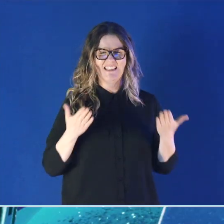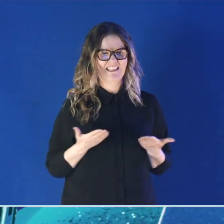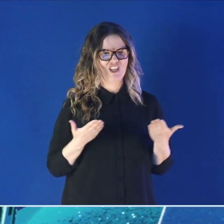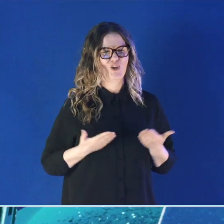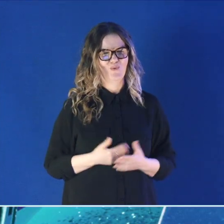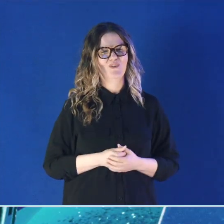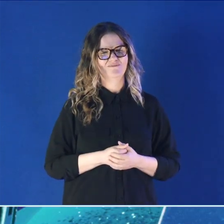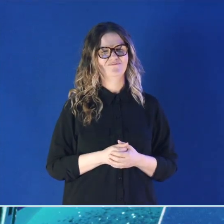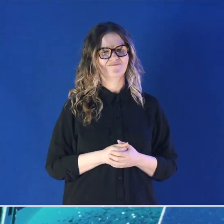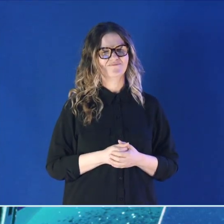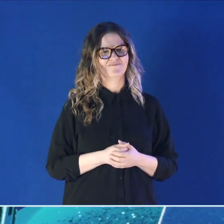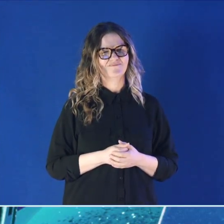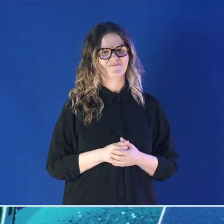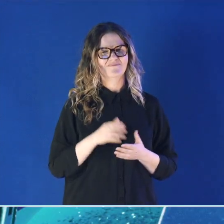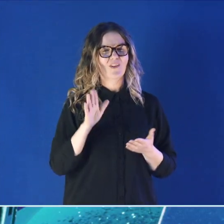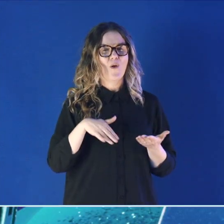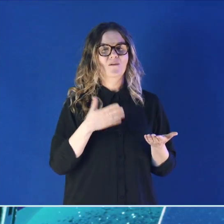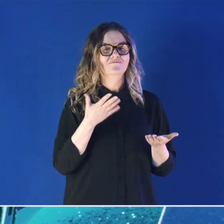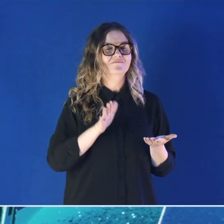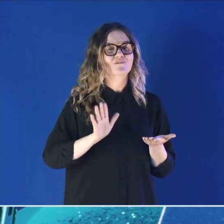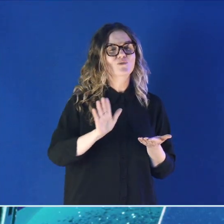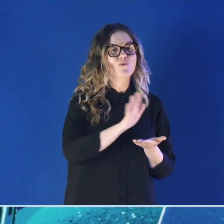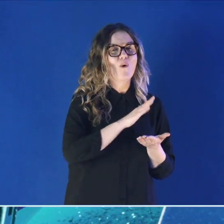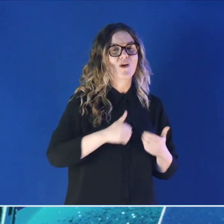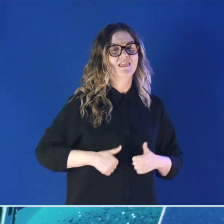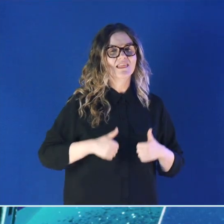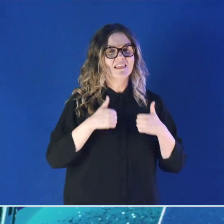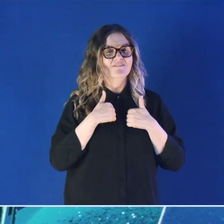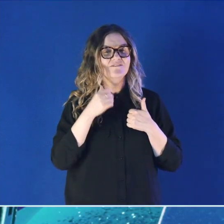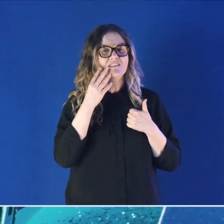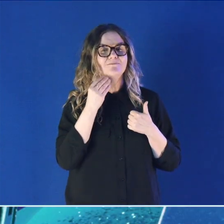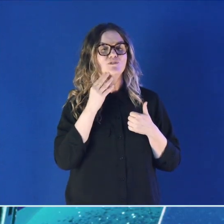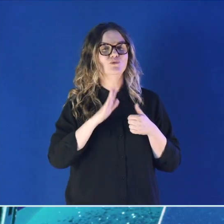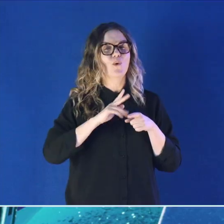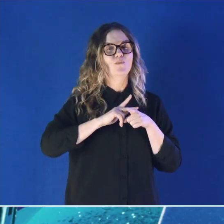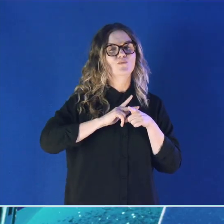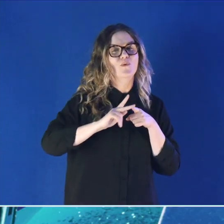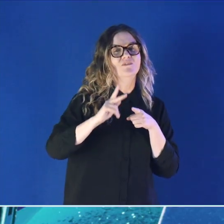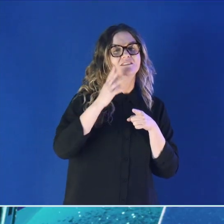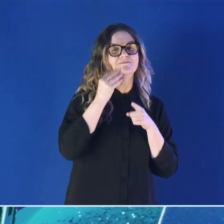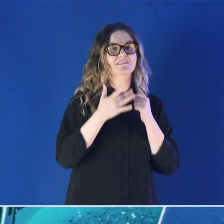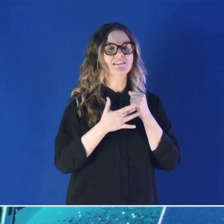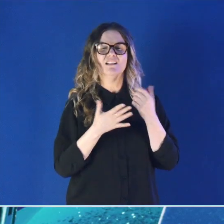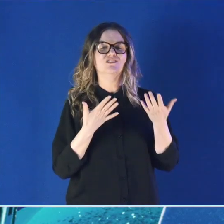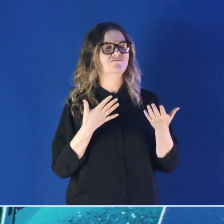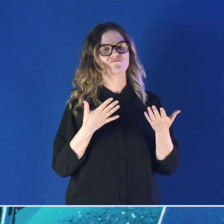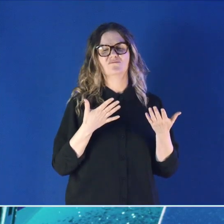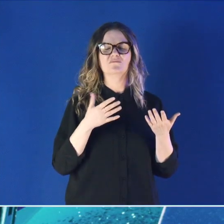in the world of design, technology, hardware, software. It really takes a mountain to build something like this.